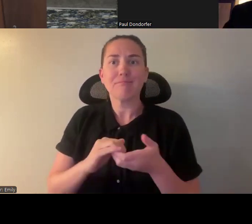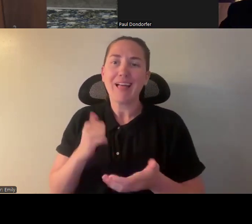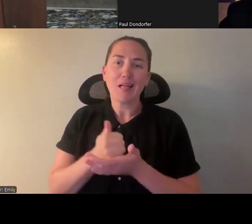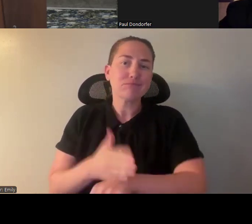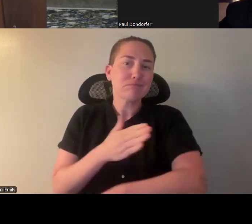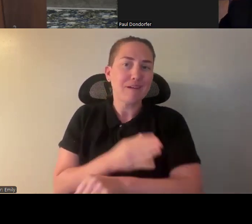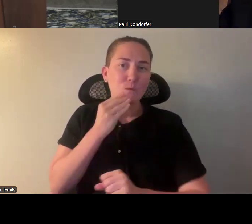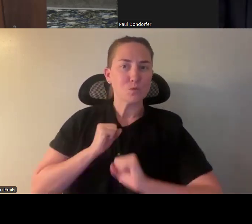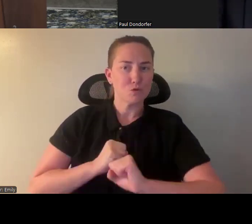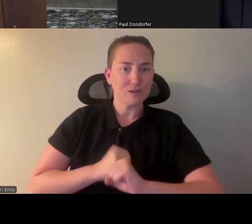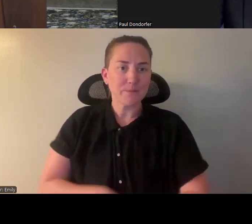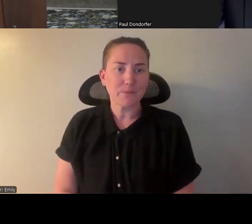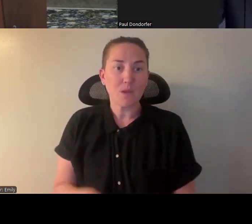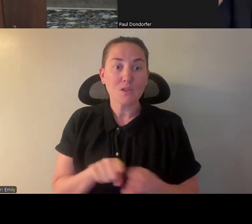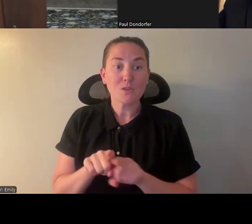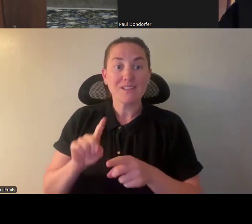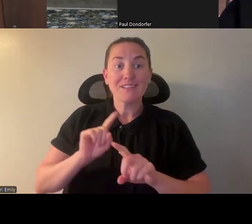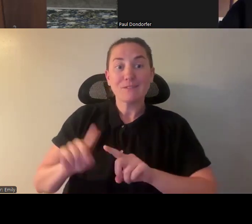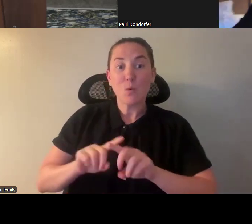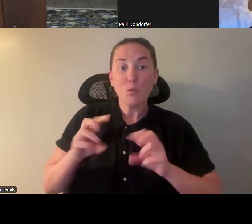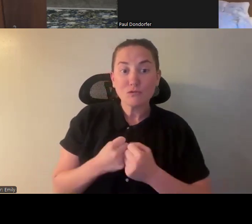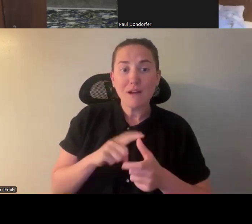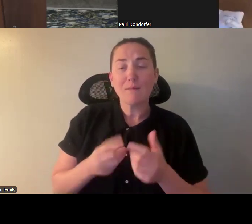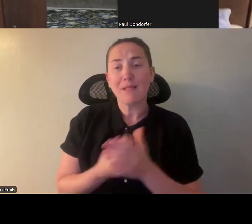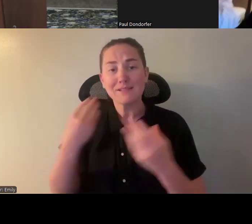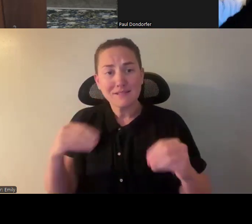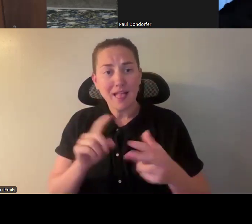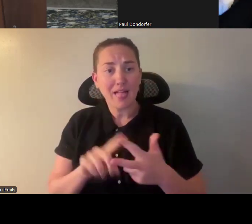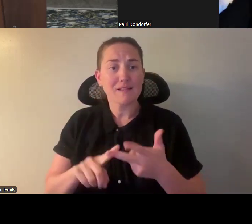plant sales and community events master gardeners have cultivated not only plants